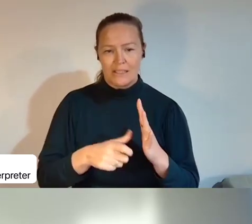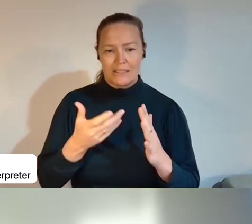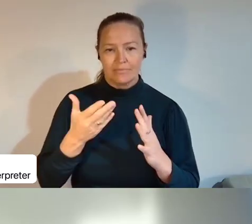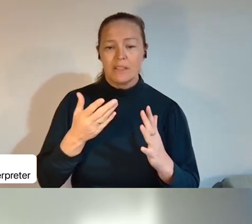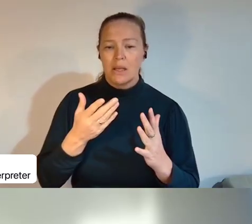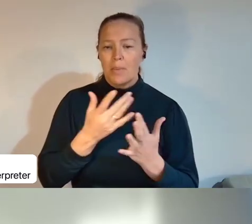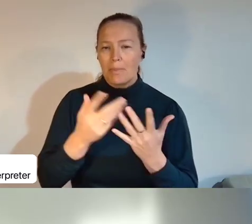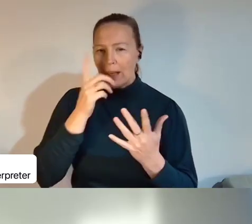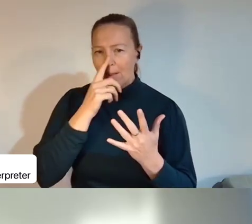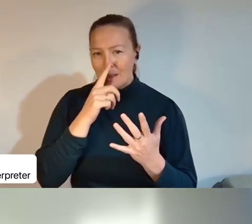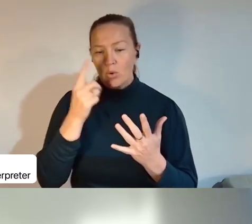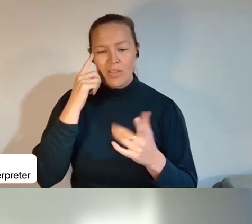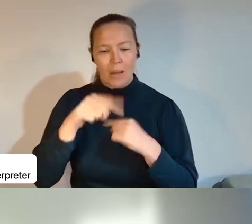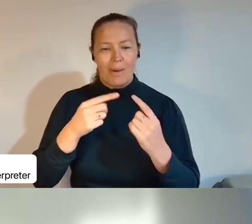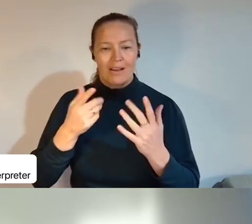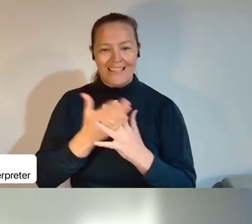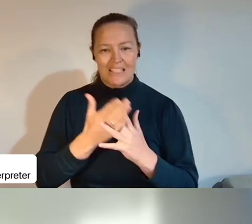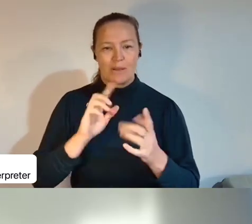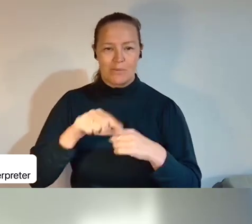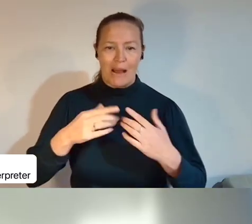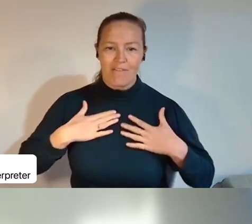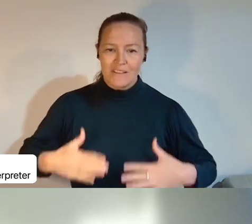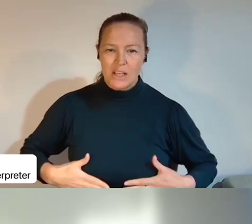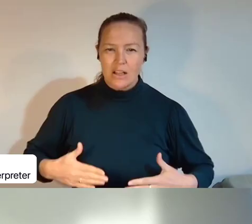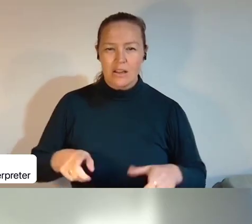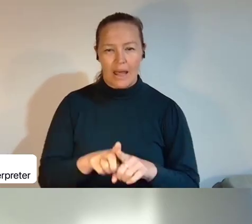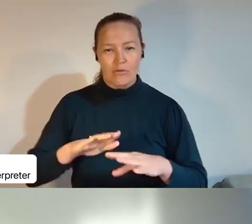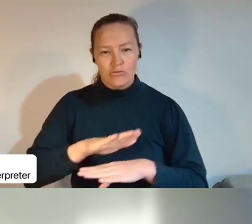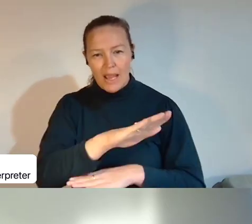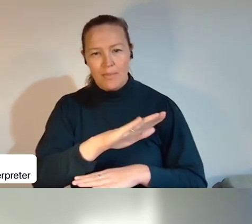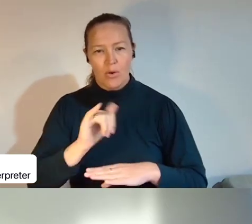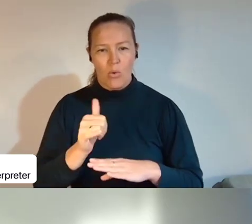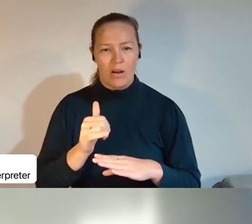in physical terms, such as ramps and lifts, or accessible transport. These things are really